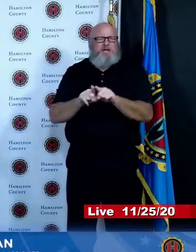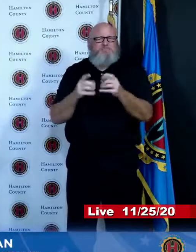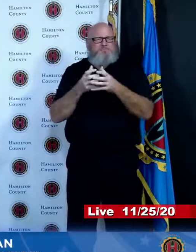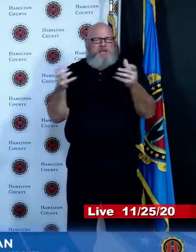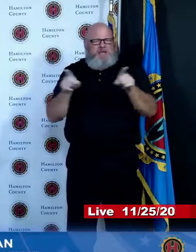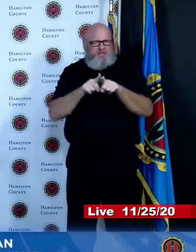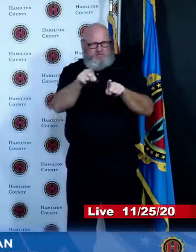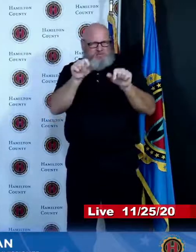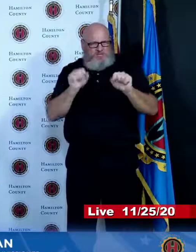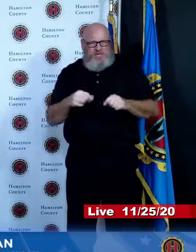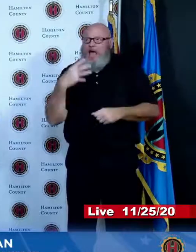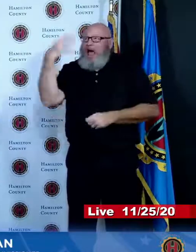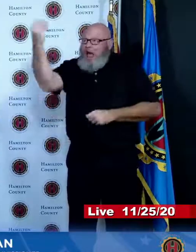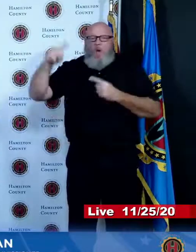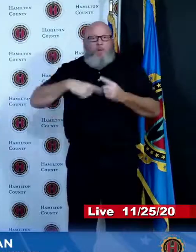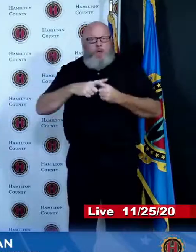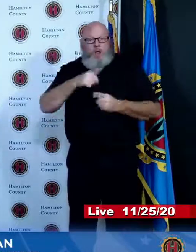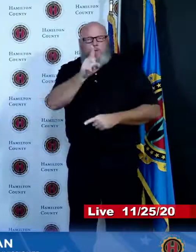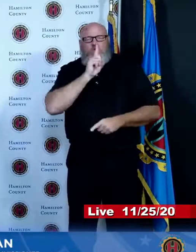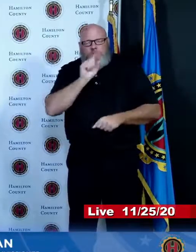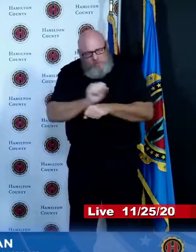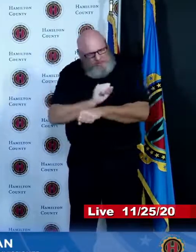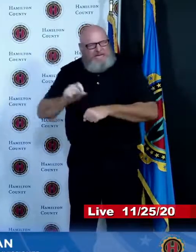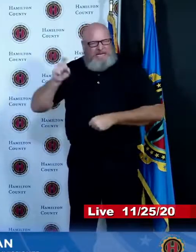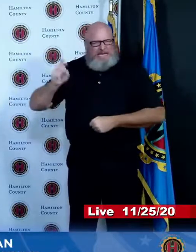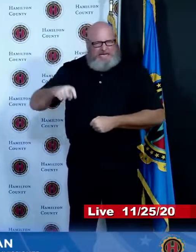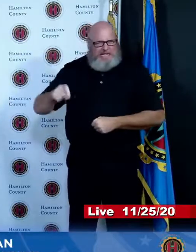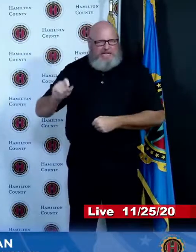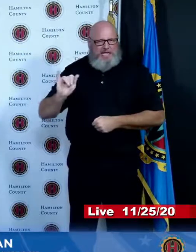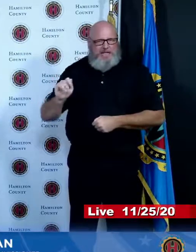you know there's some basic things that we've been talking since the beginning of the pandemic